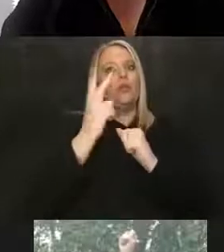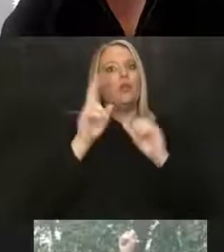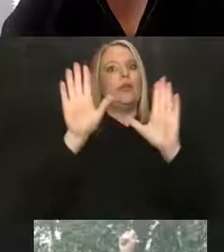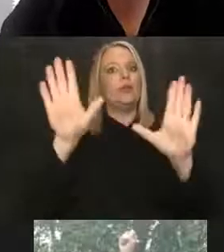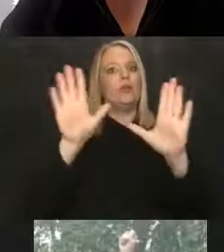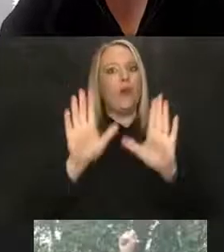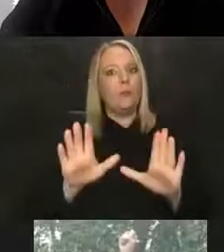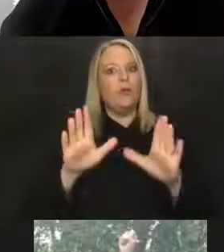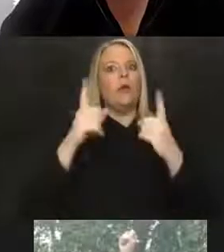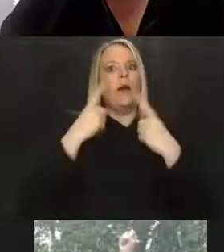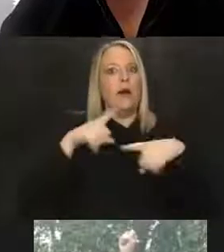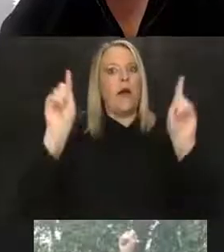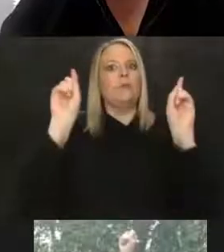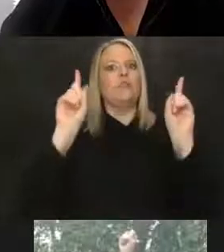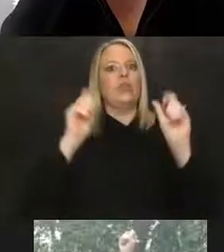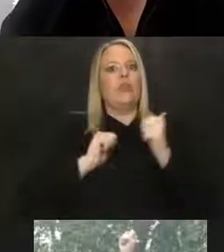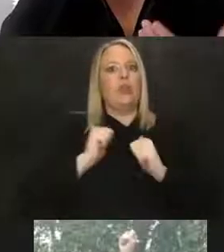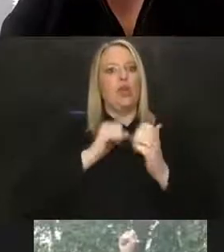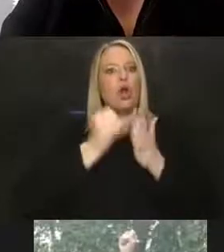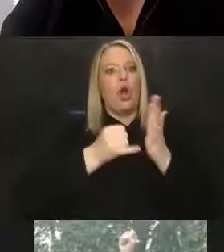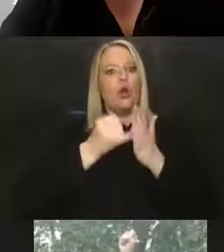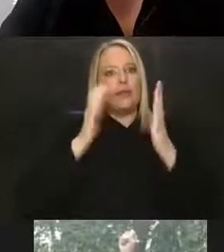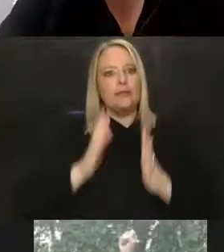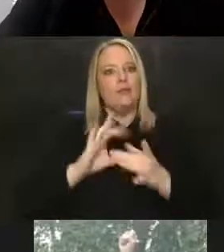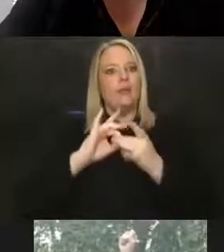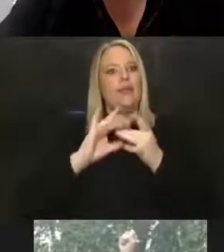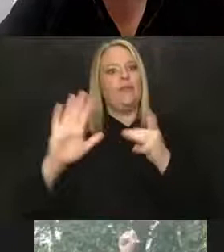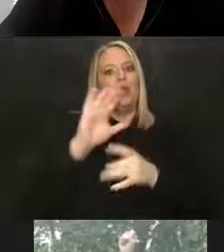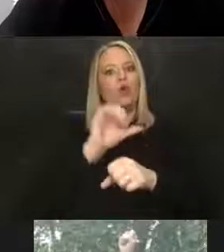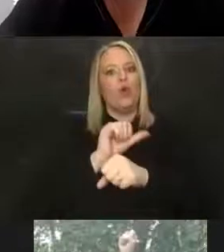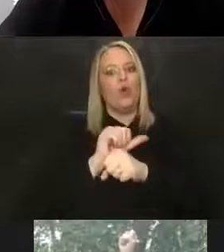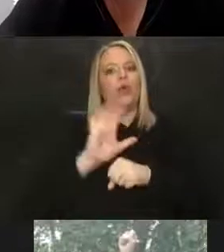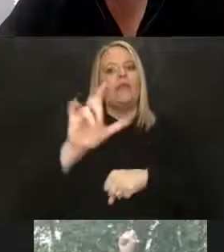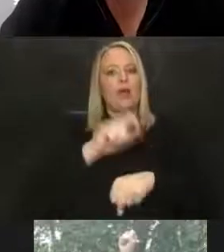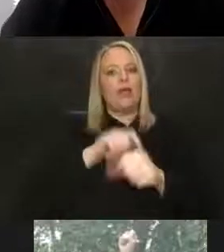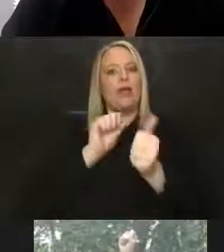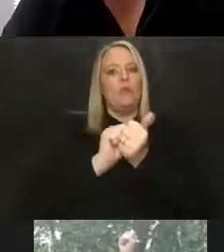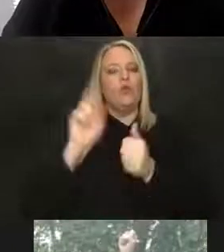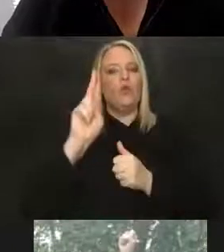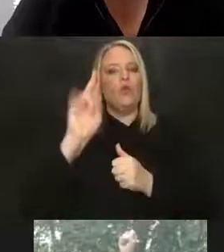accomplished theater artists about their work and their time with the UIC 3Arts Fellowship,